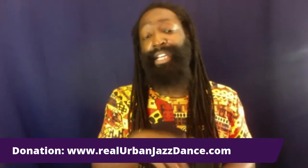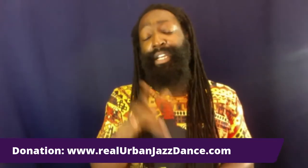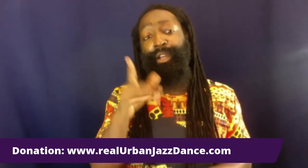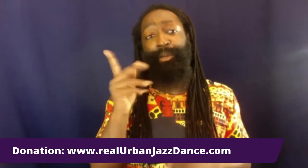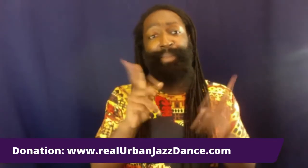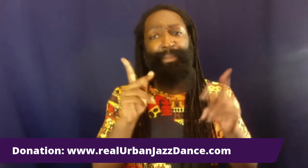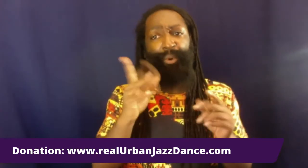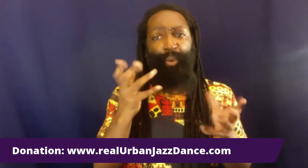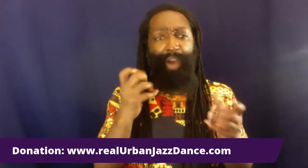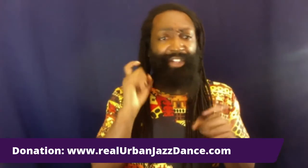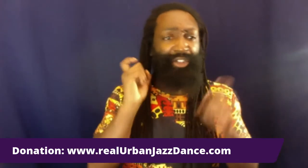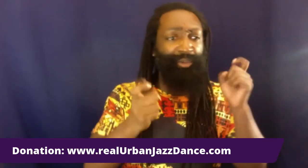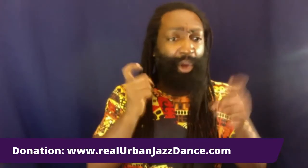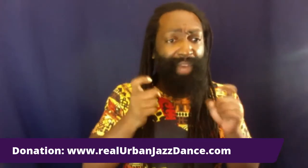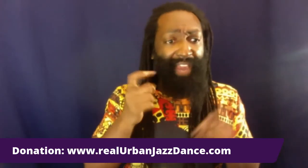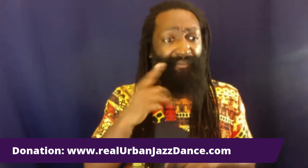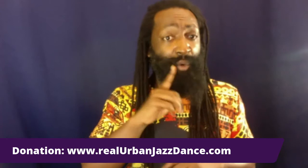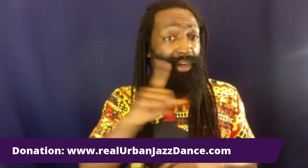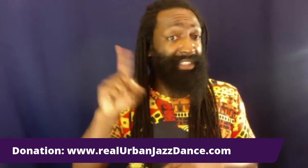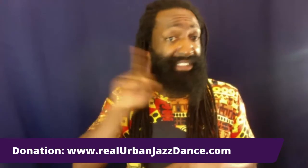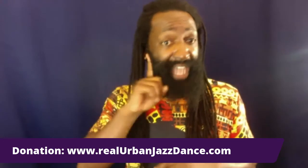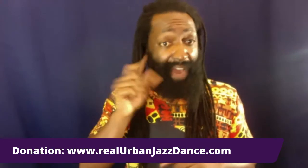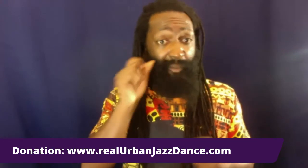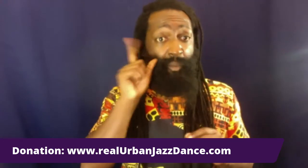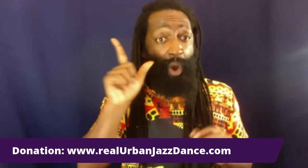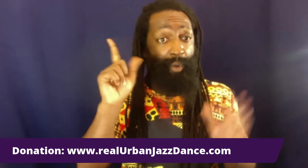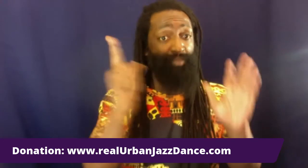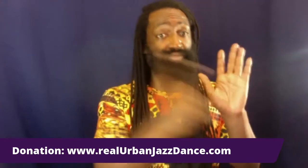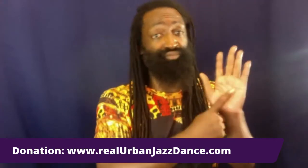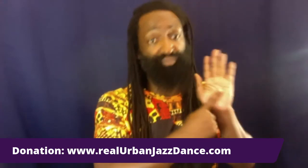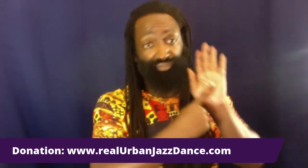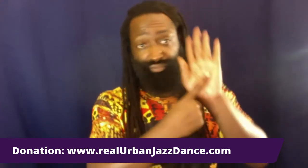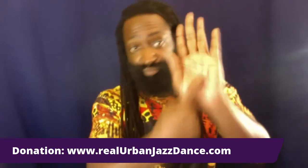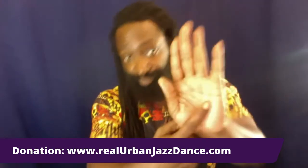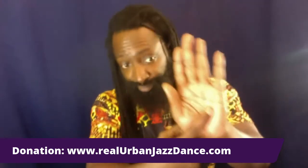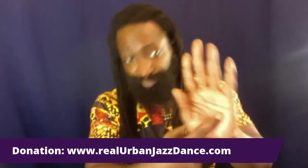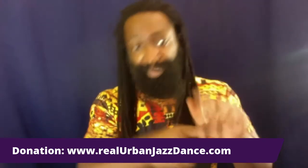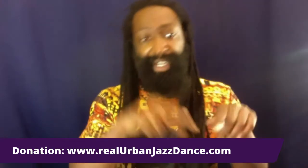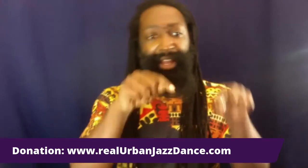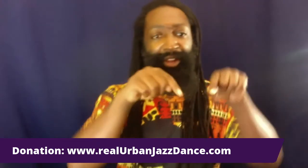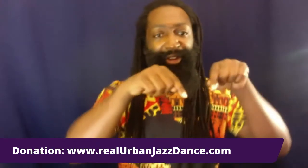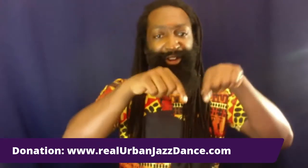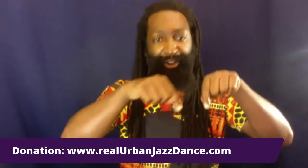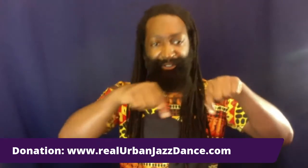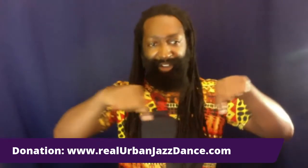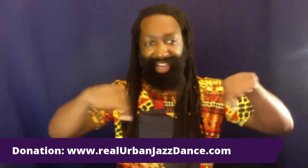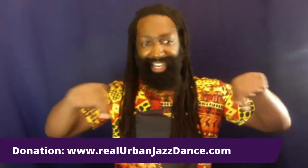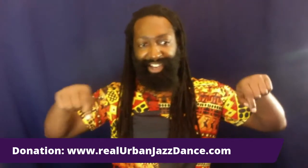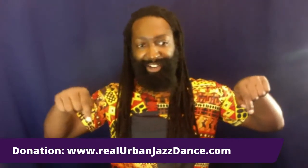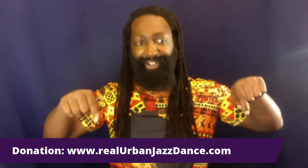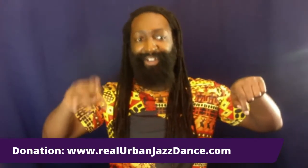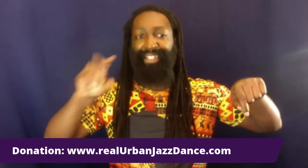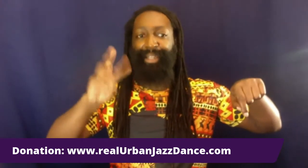It was fabulous. Thank you all for watching. People who want to donate for Deaf Woke